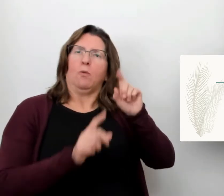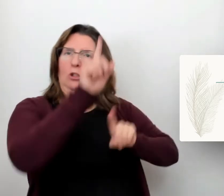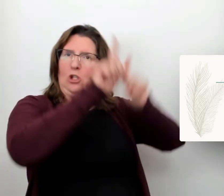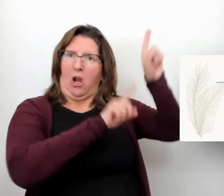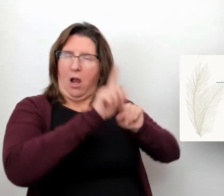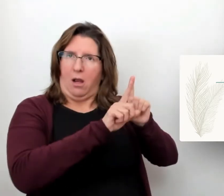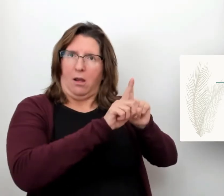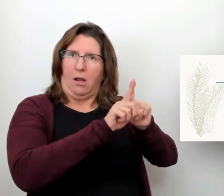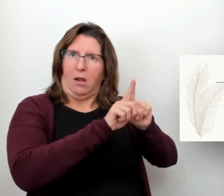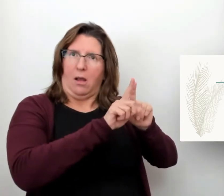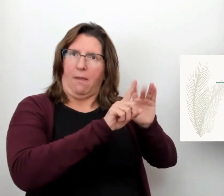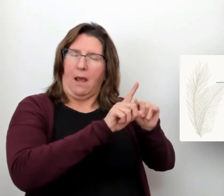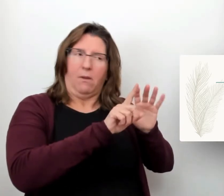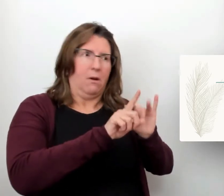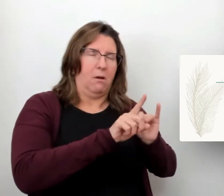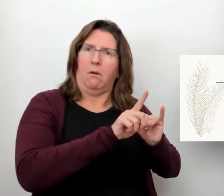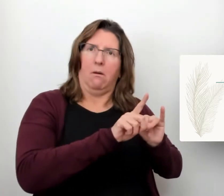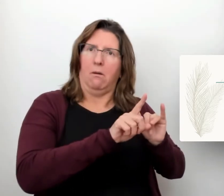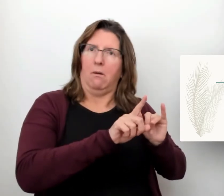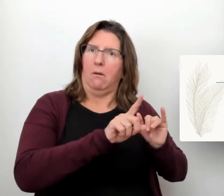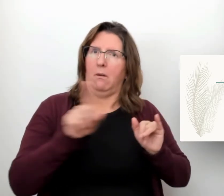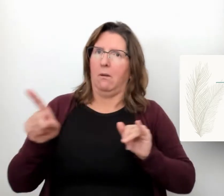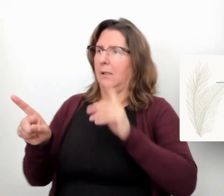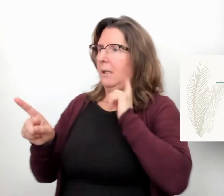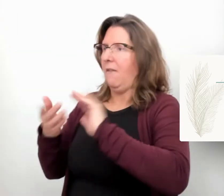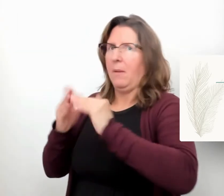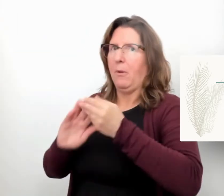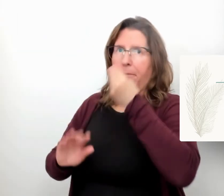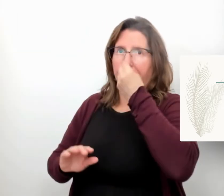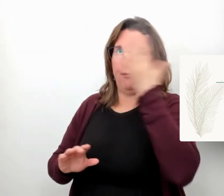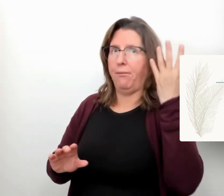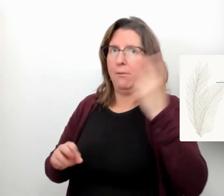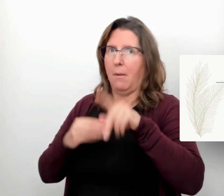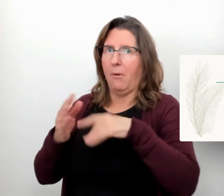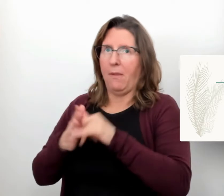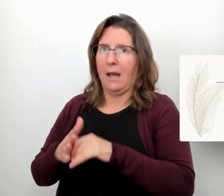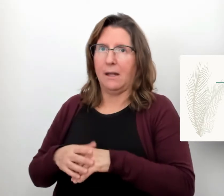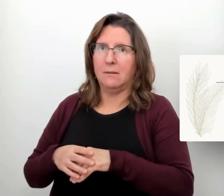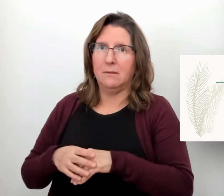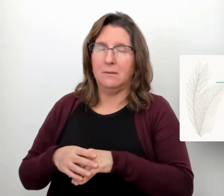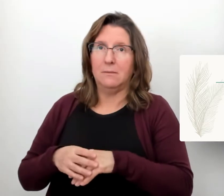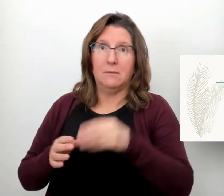Function in the hearing world despite the hearing loss. Just fit in. Then you'll be a superstar!